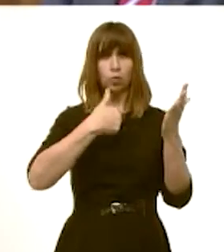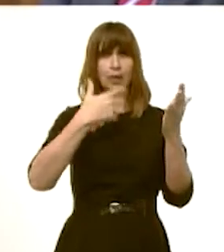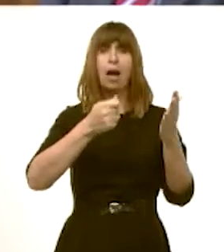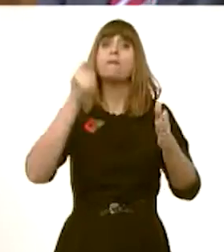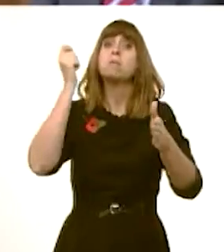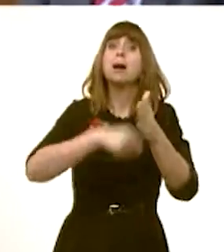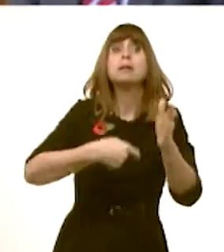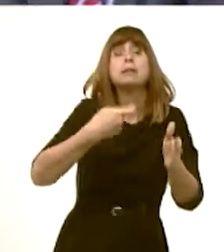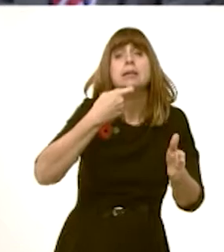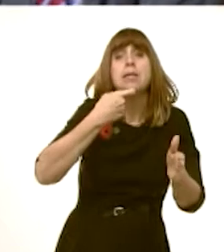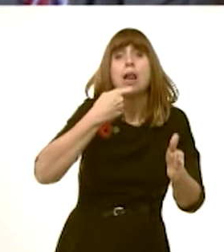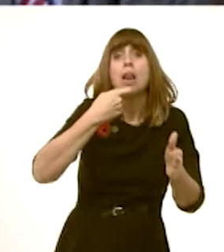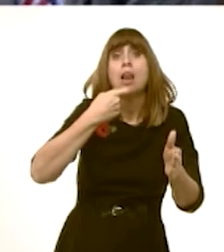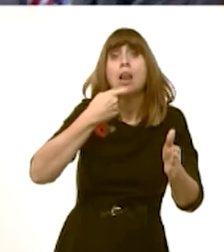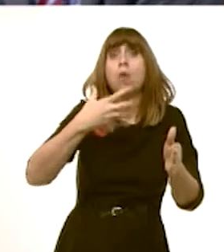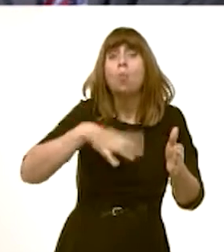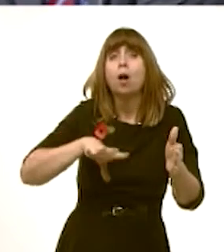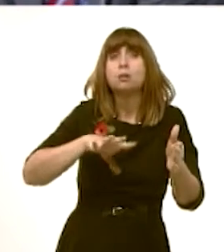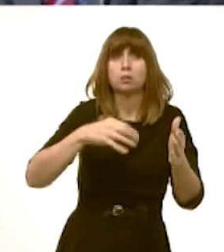Thatís something that we are considering at present.